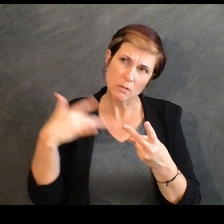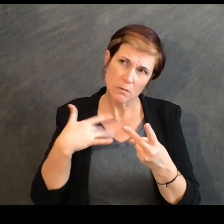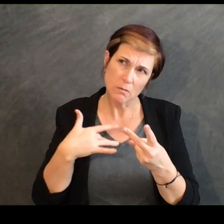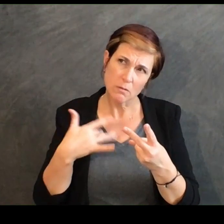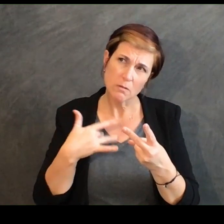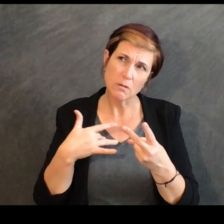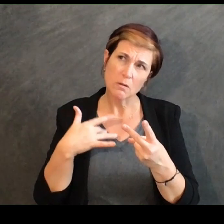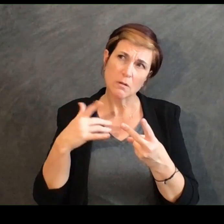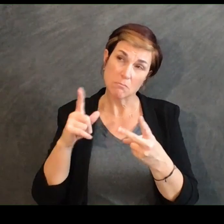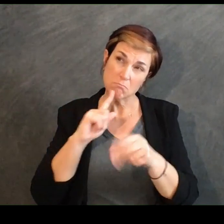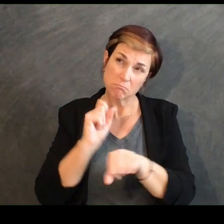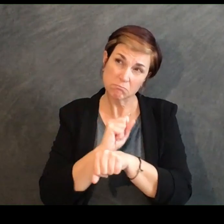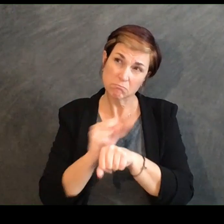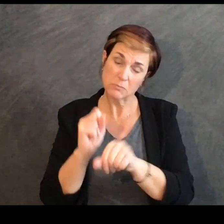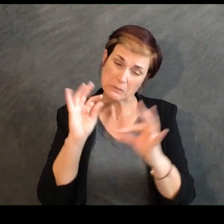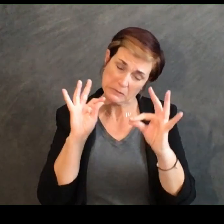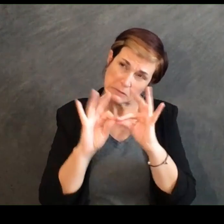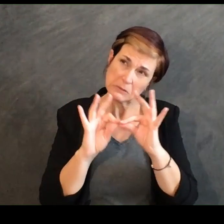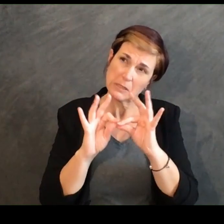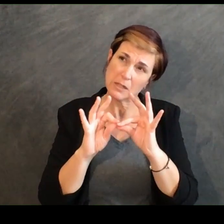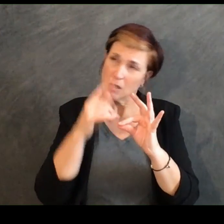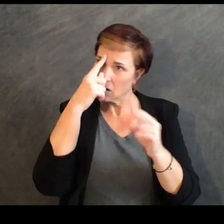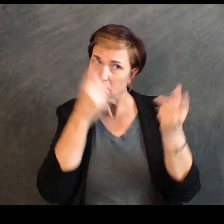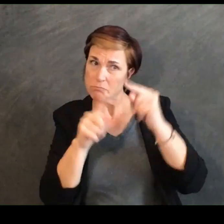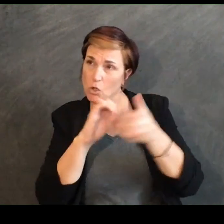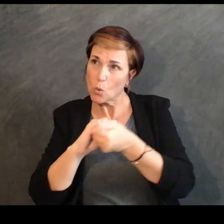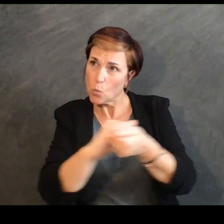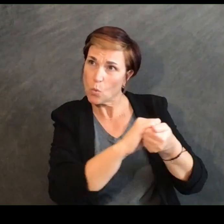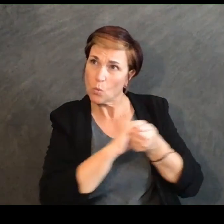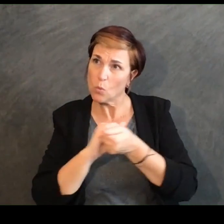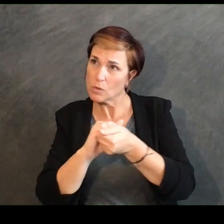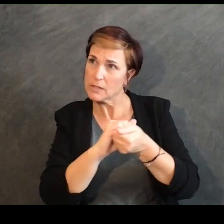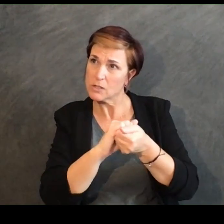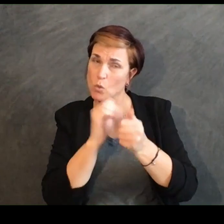coordinating with other countries and learning from the lessons that they